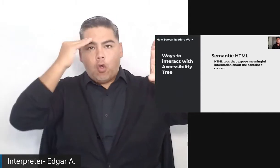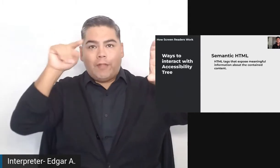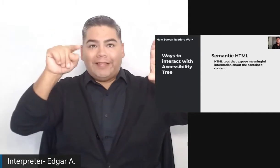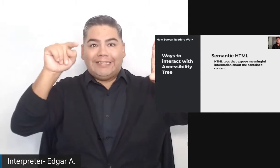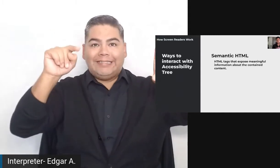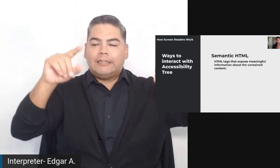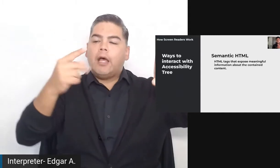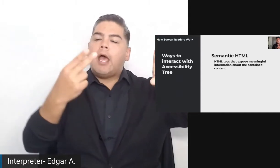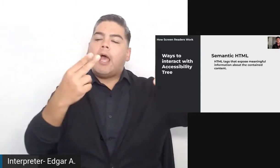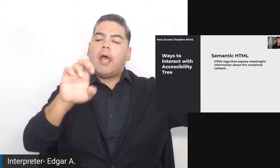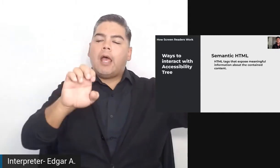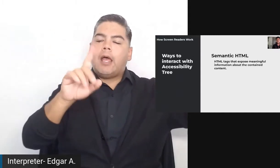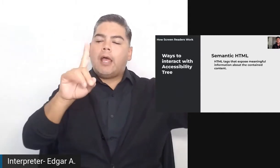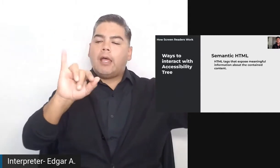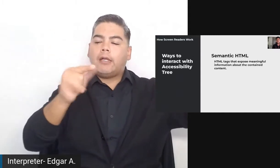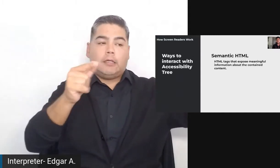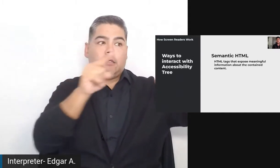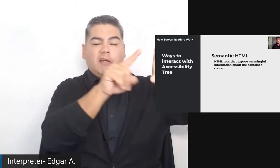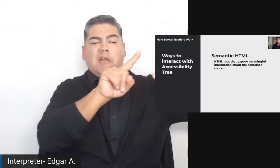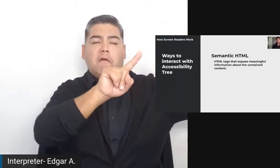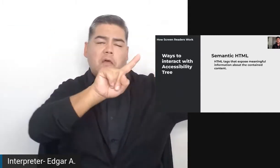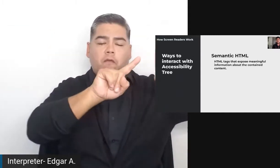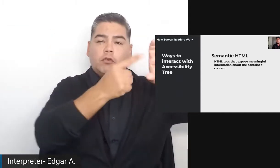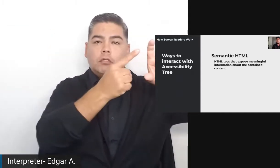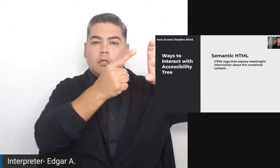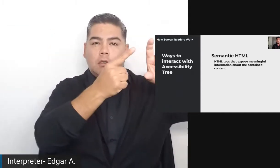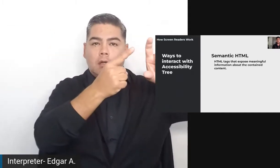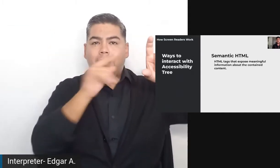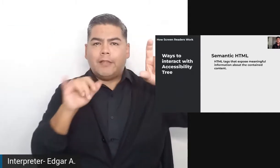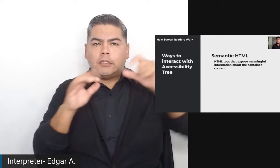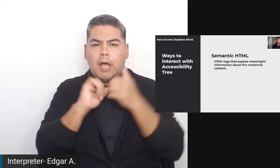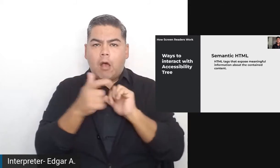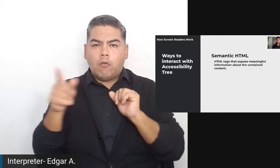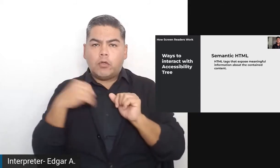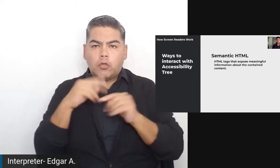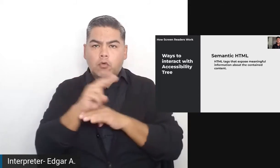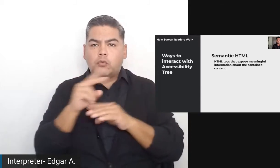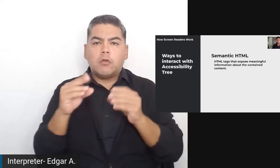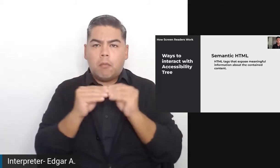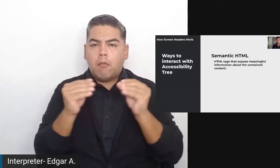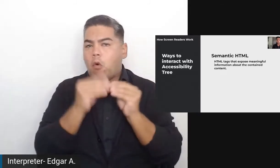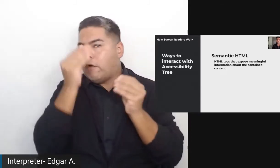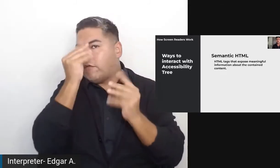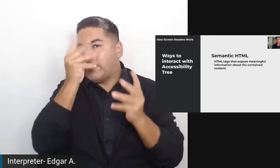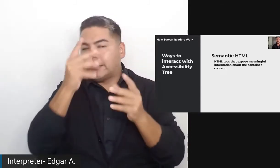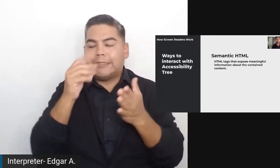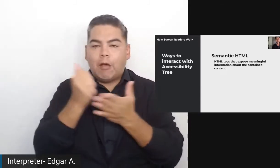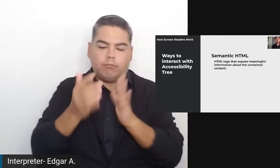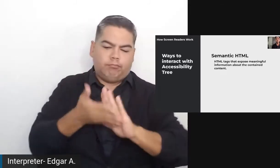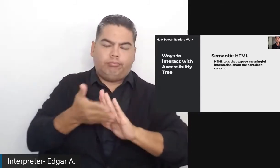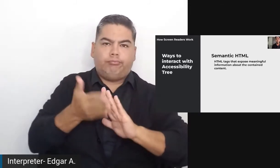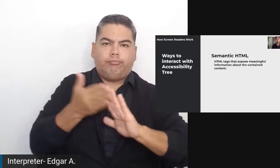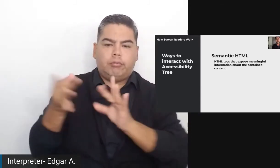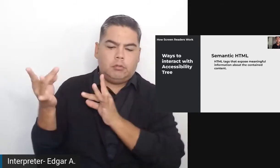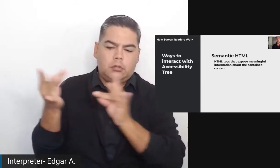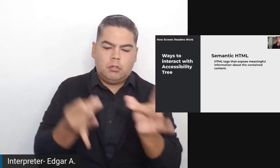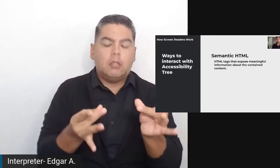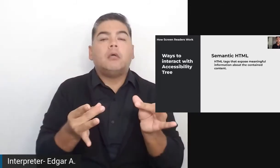This is how Semantic HTML gives some more extra information to such tools so they can announce more helpful contact